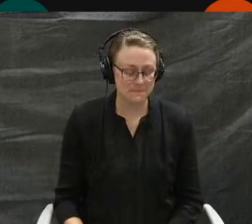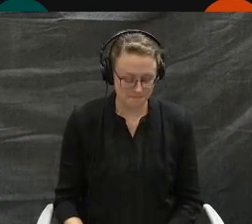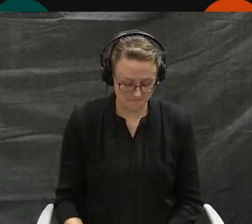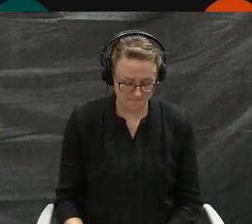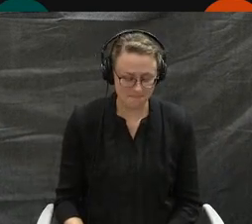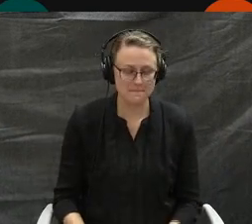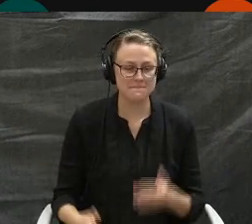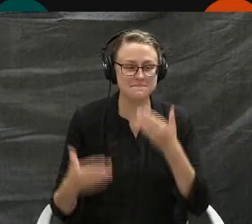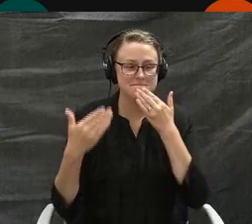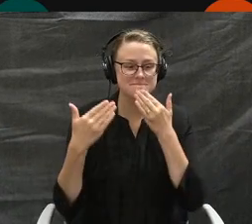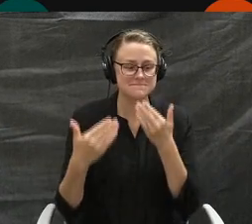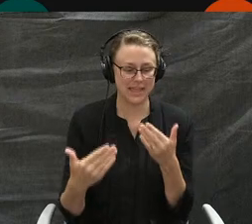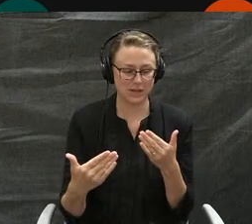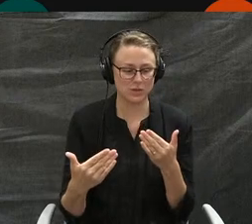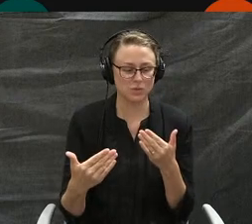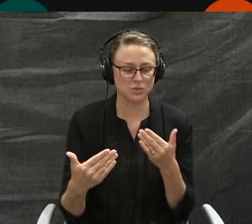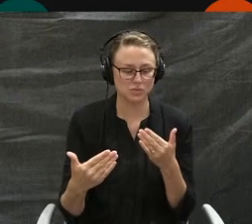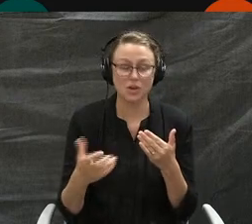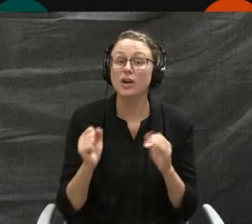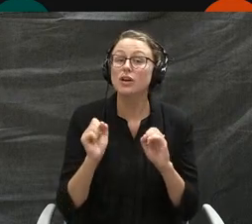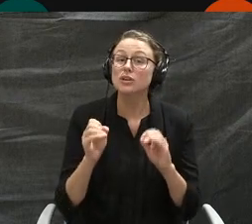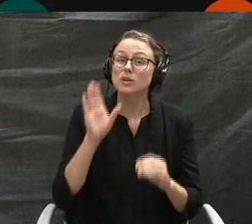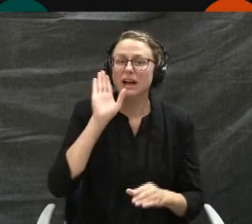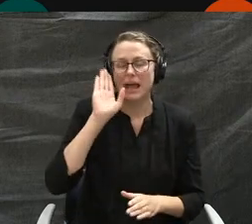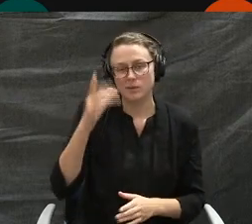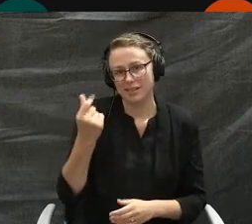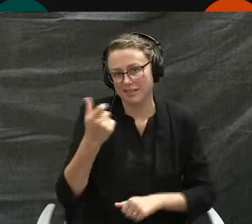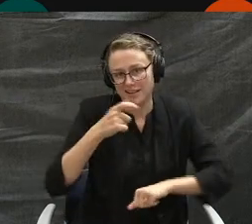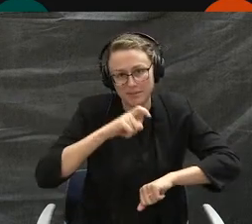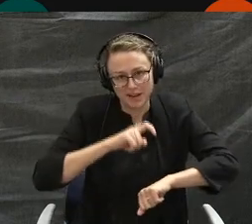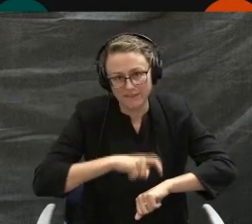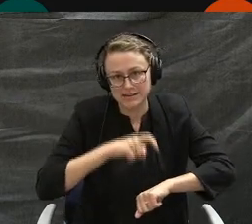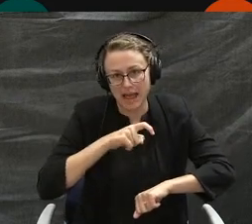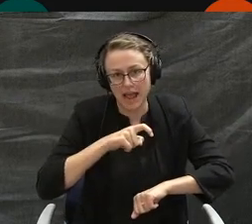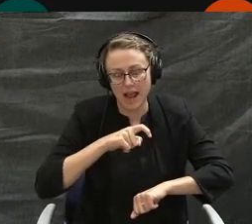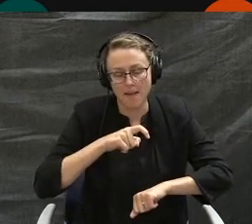time here just talking about option three or hybrid a. Before